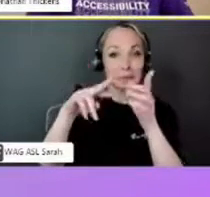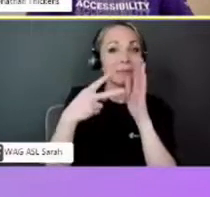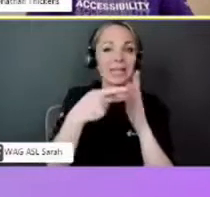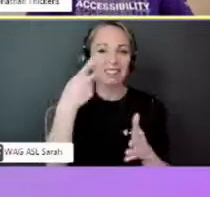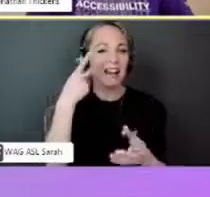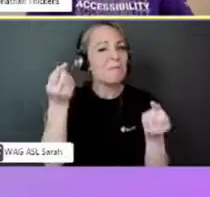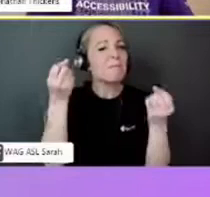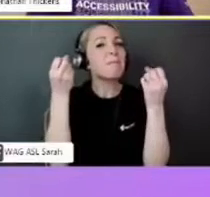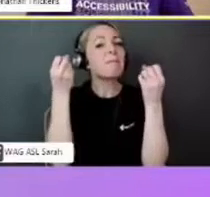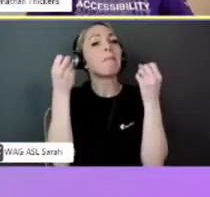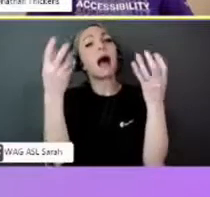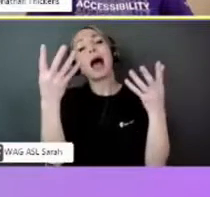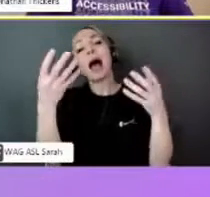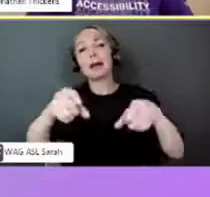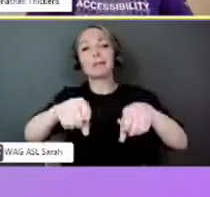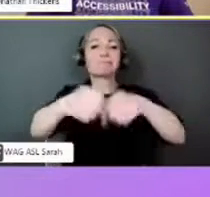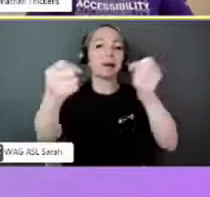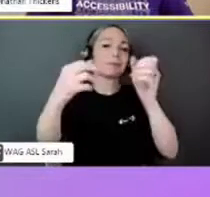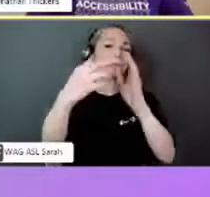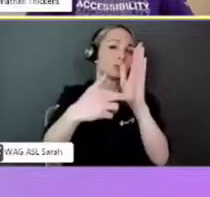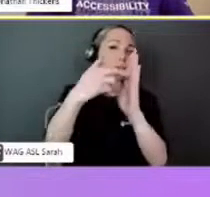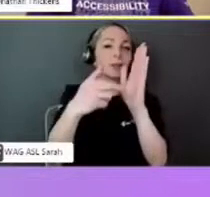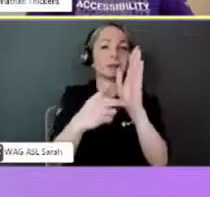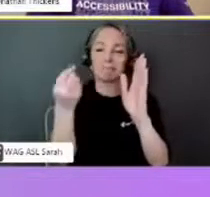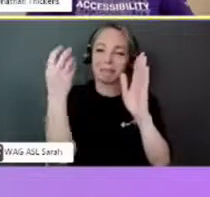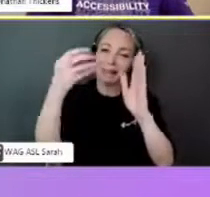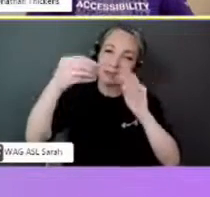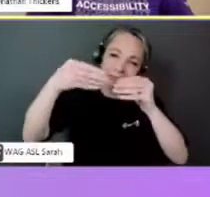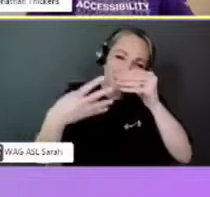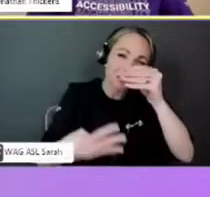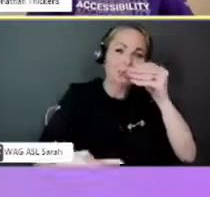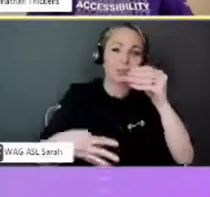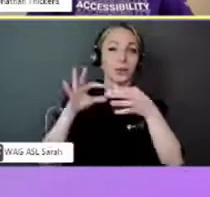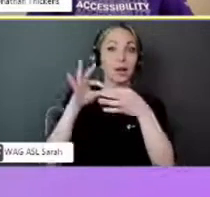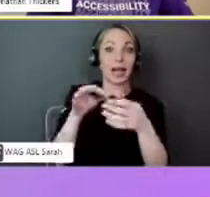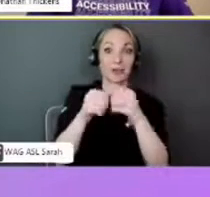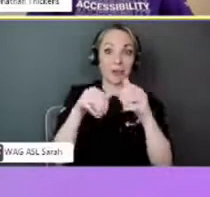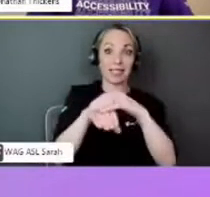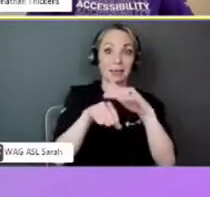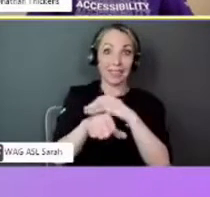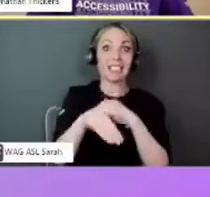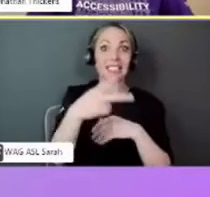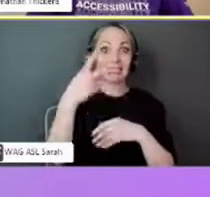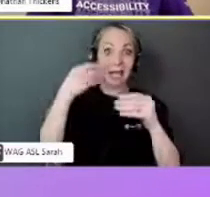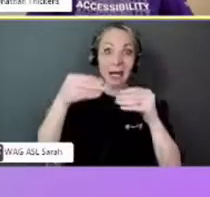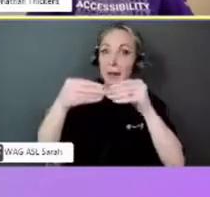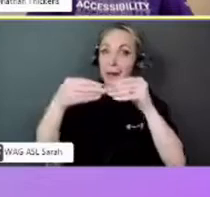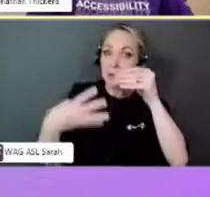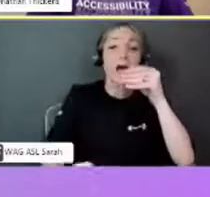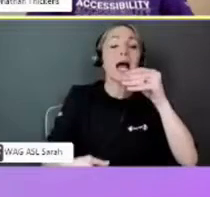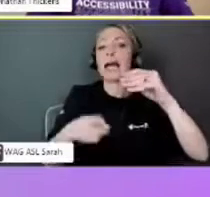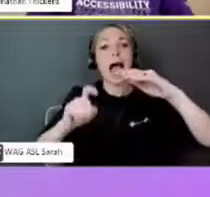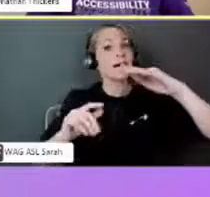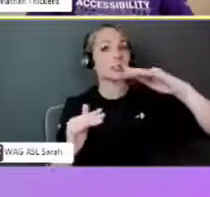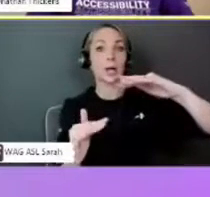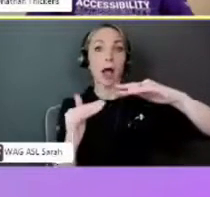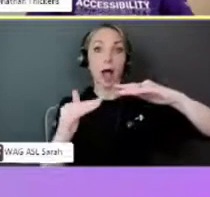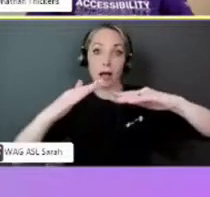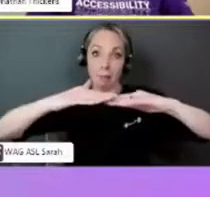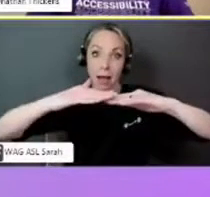compared to the threshold, and in this case, it'll block the PR from being merged until it meets threshold. The other screenshot on the left